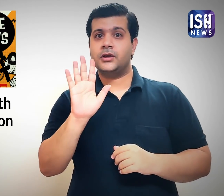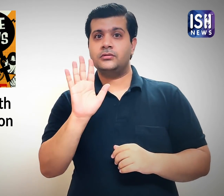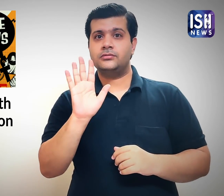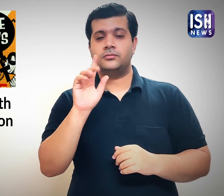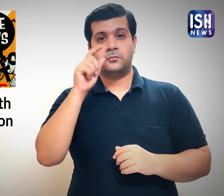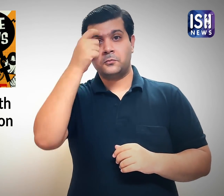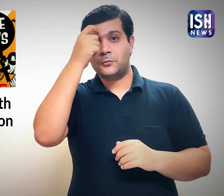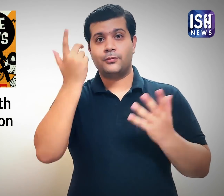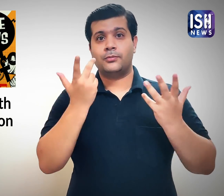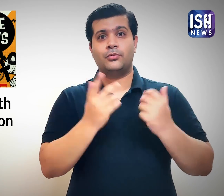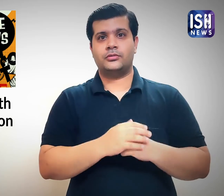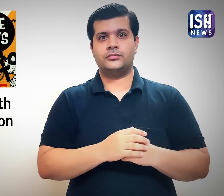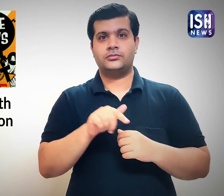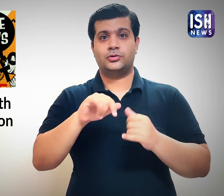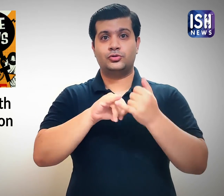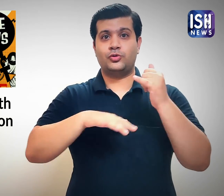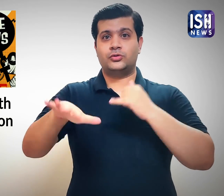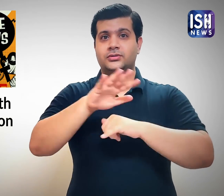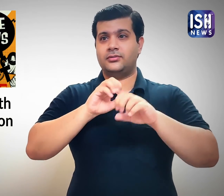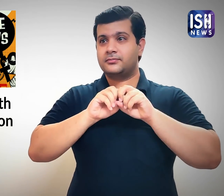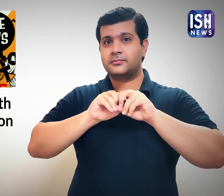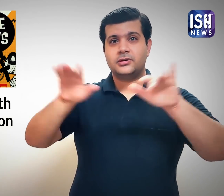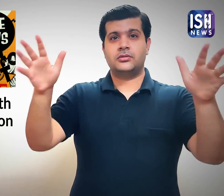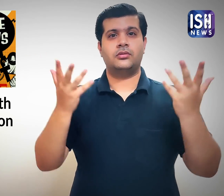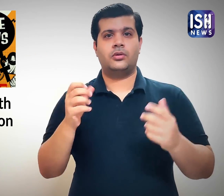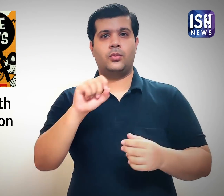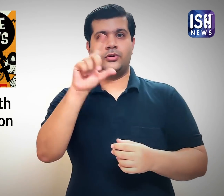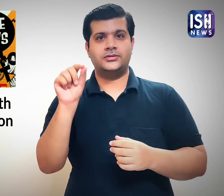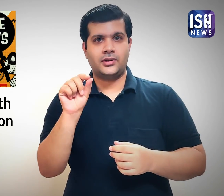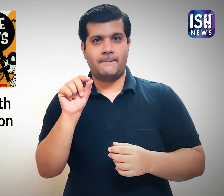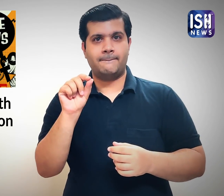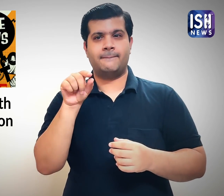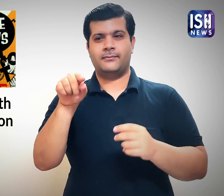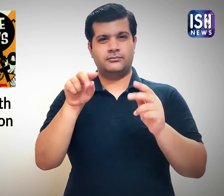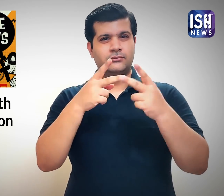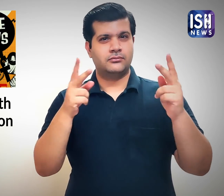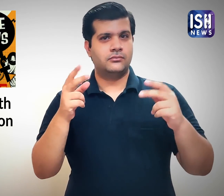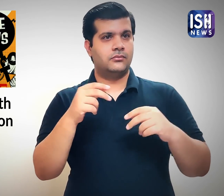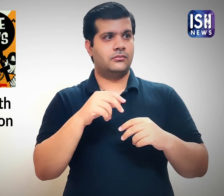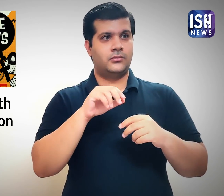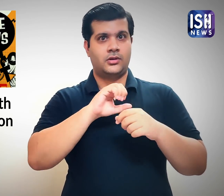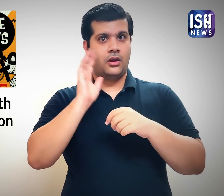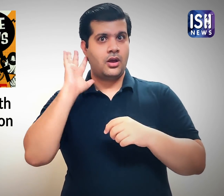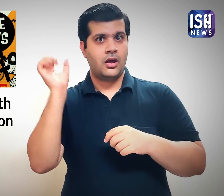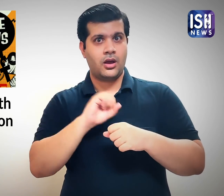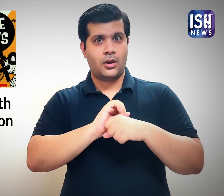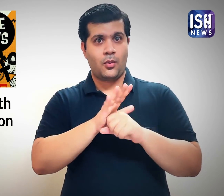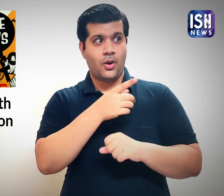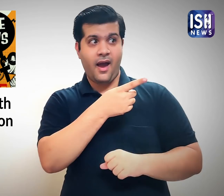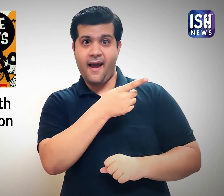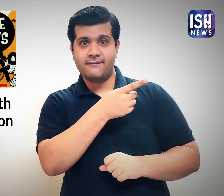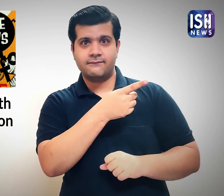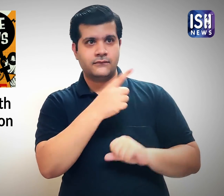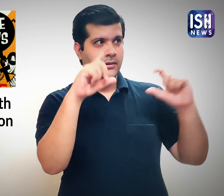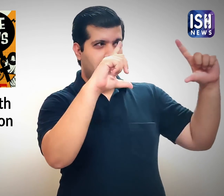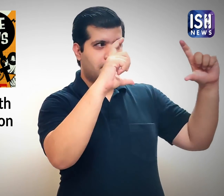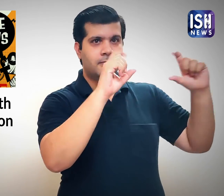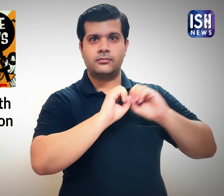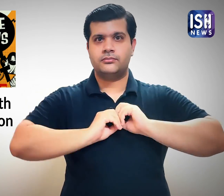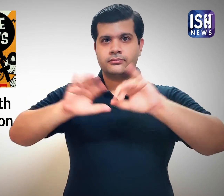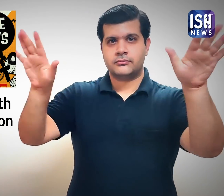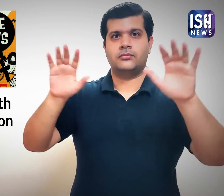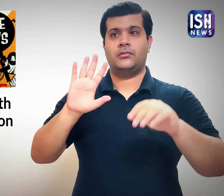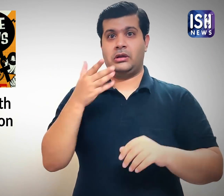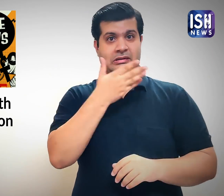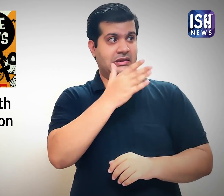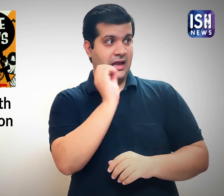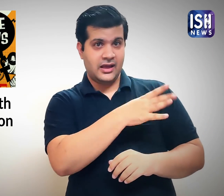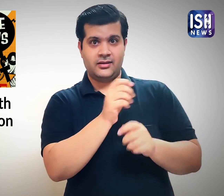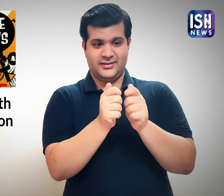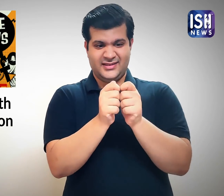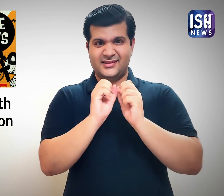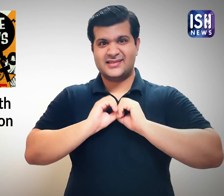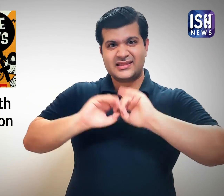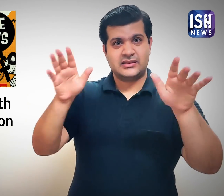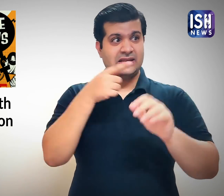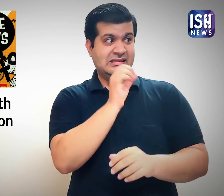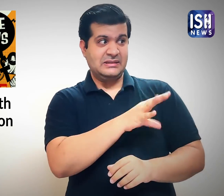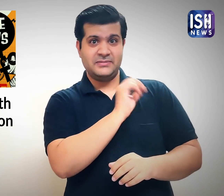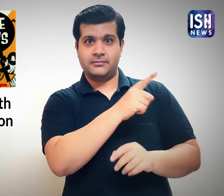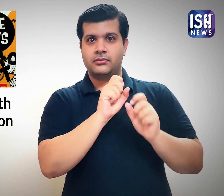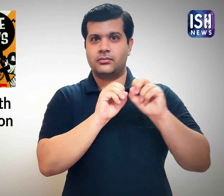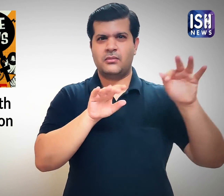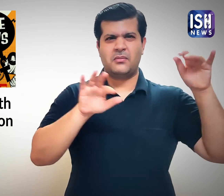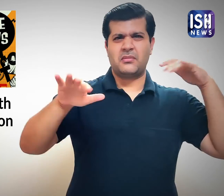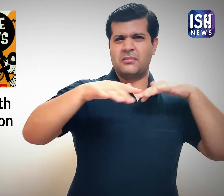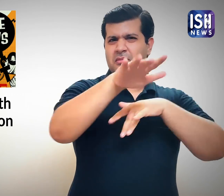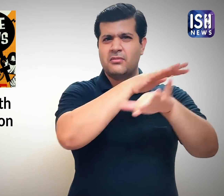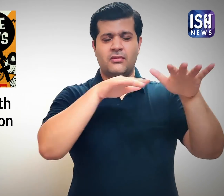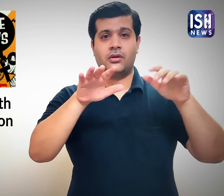However social media platforms such as WhatsApp have led to an increase in sharing negative information about COVID patients.